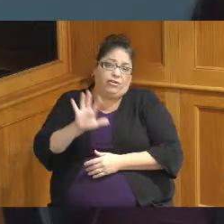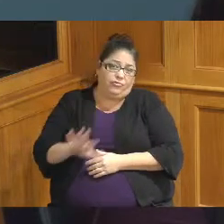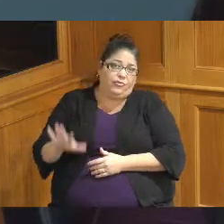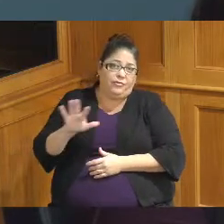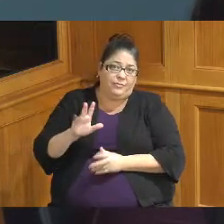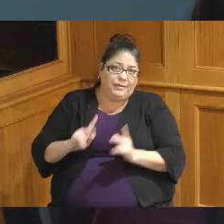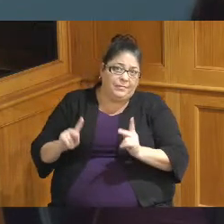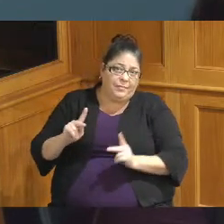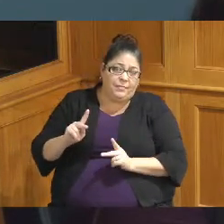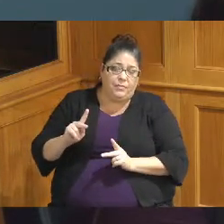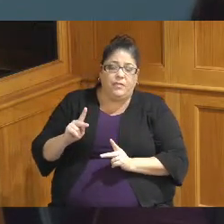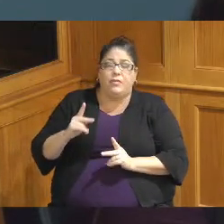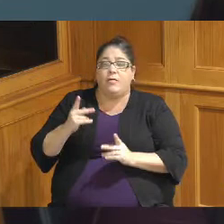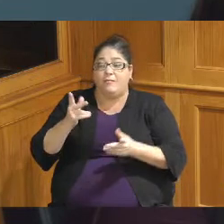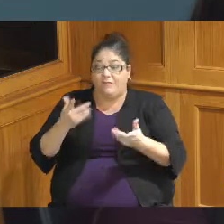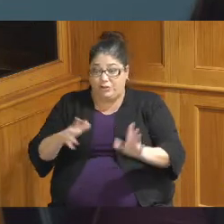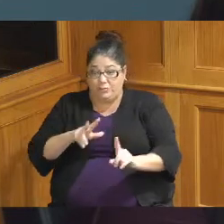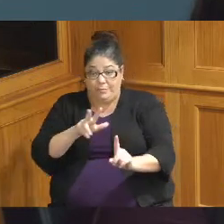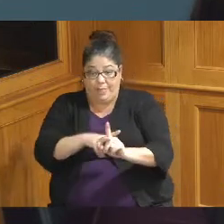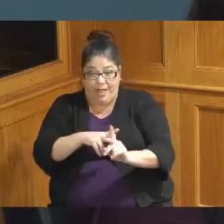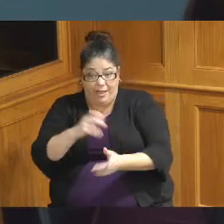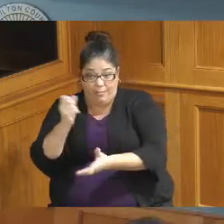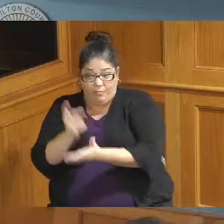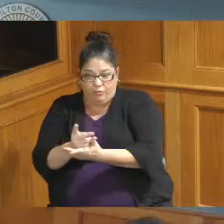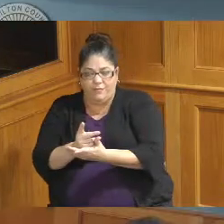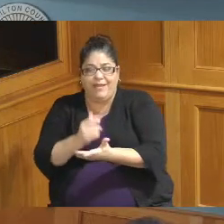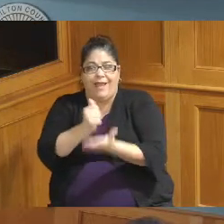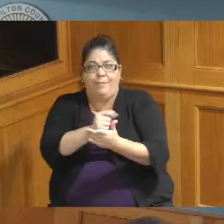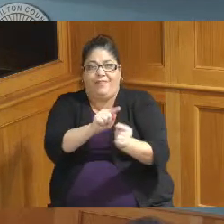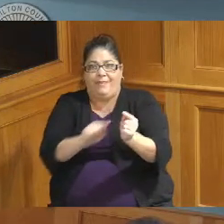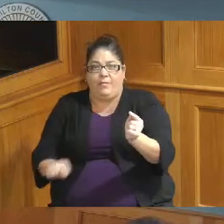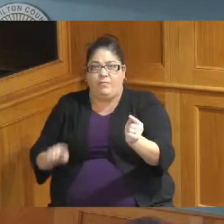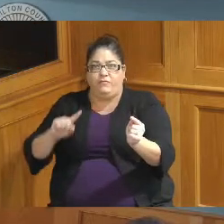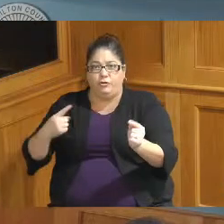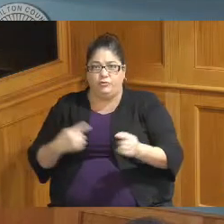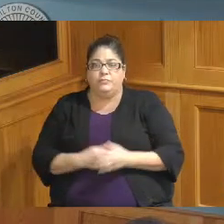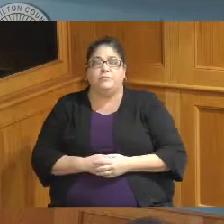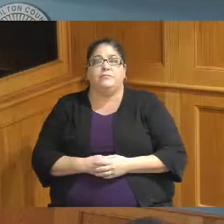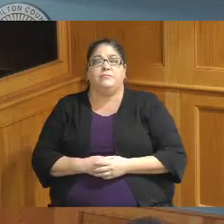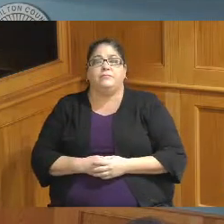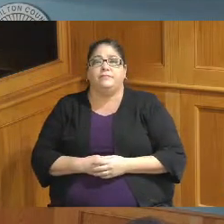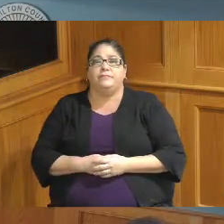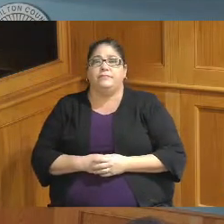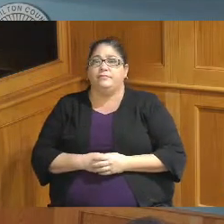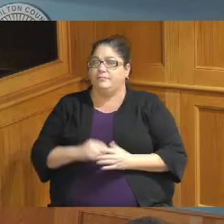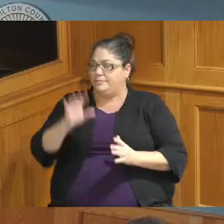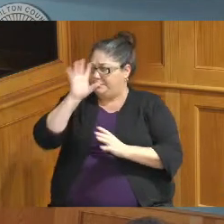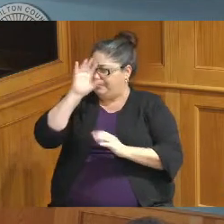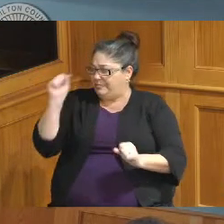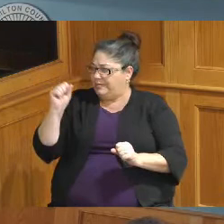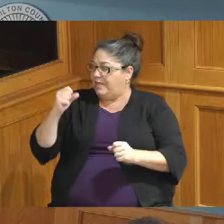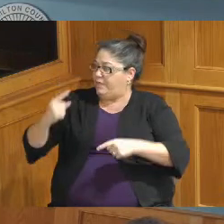have been approved yeah I think the the argument today or whatever the discussion today is not